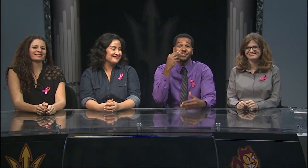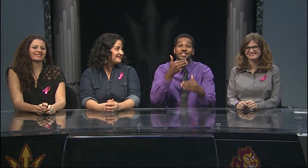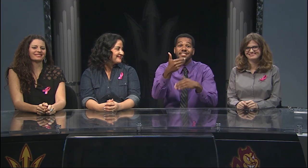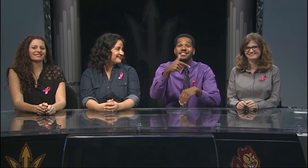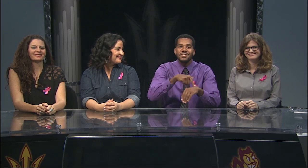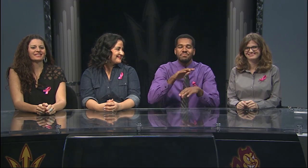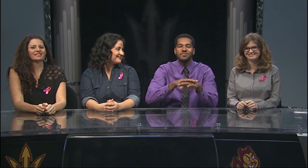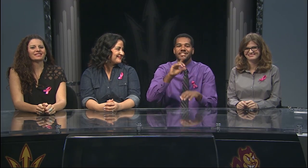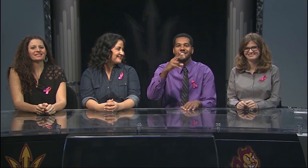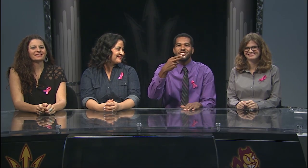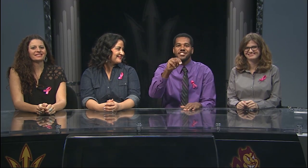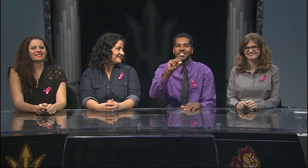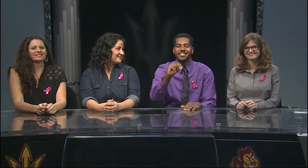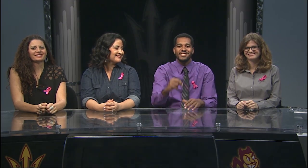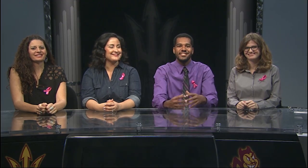See you next time on DHN.